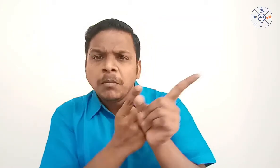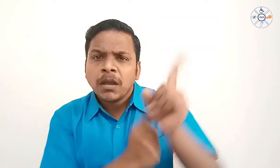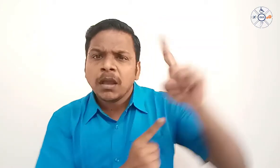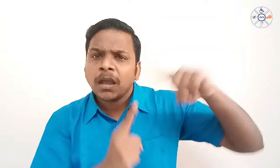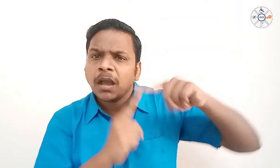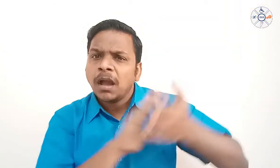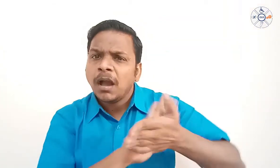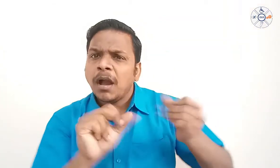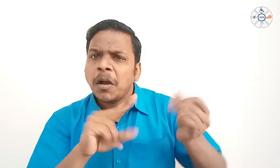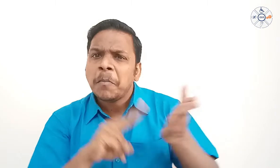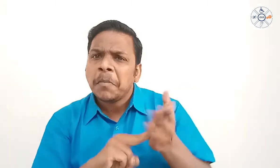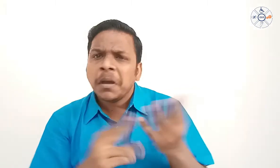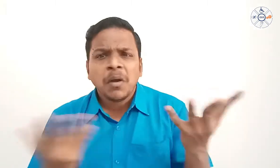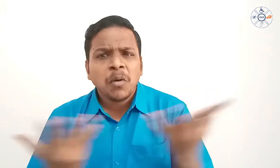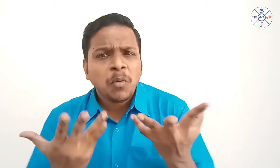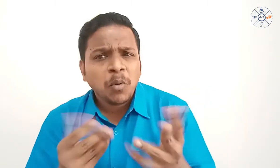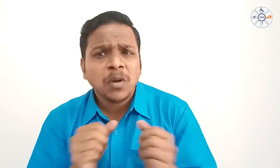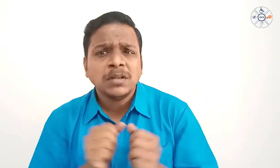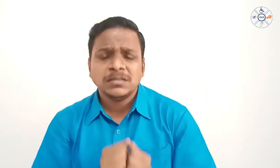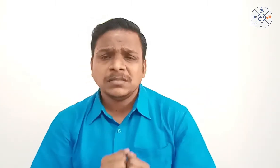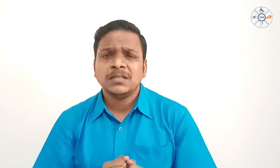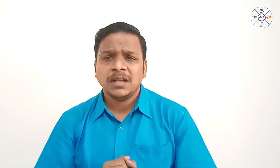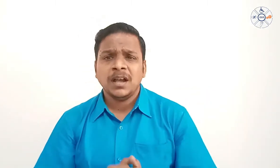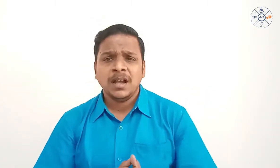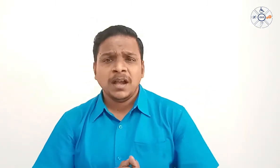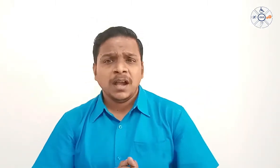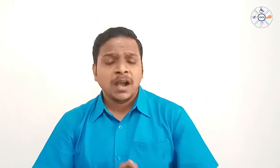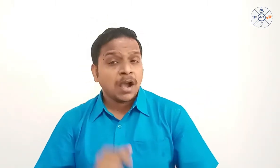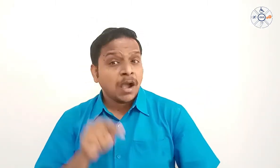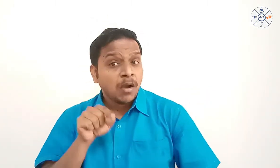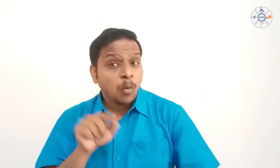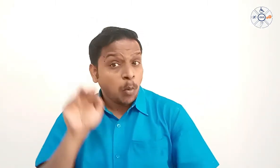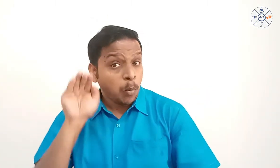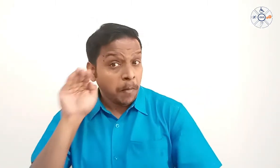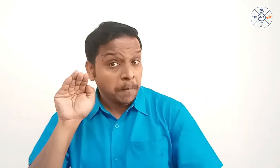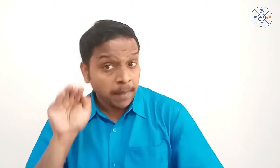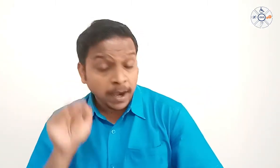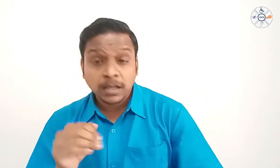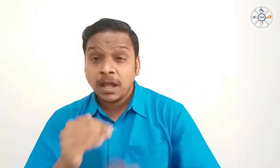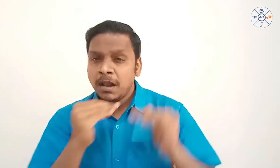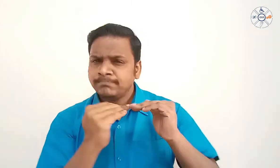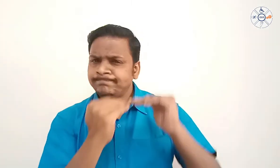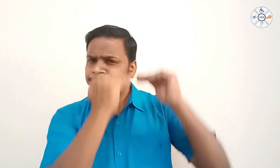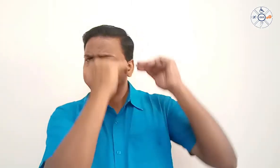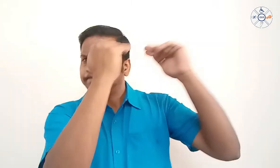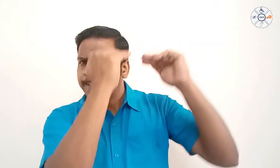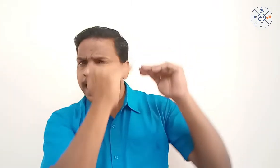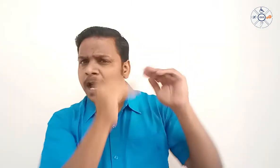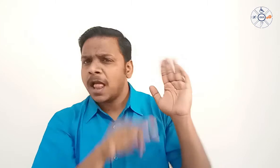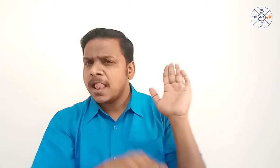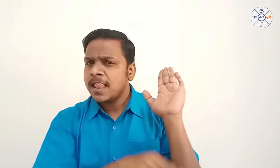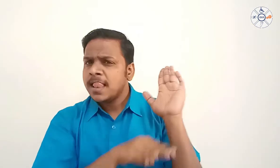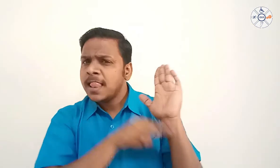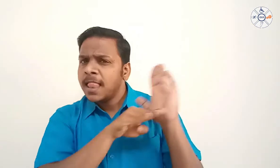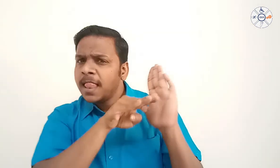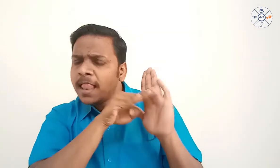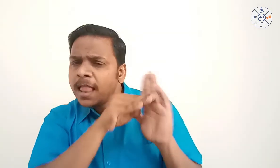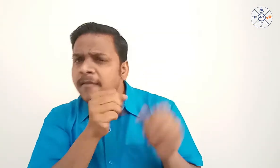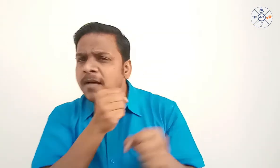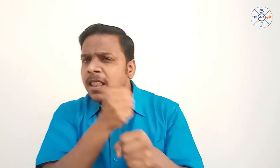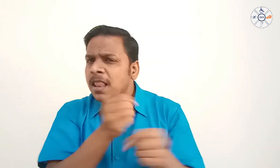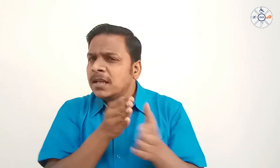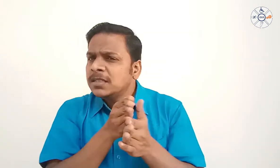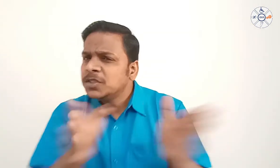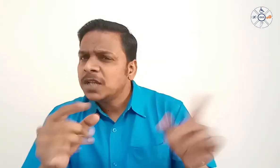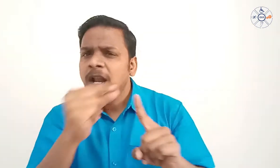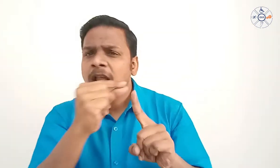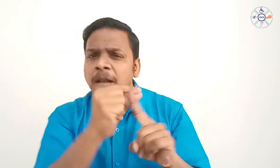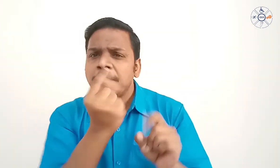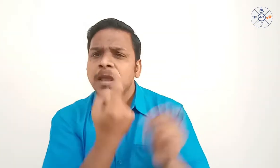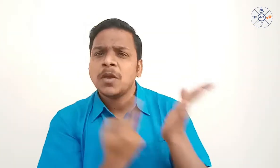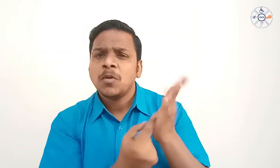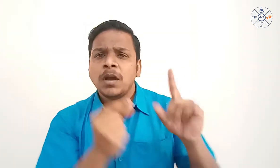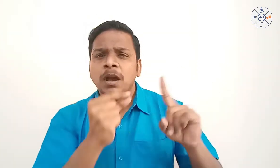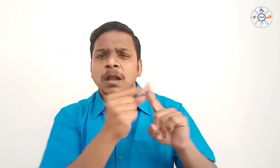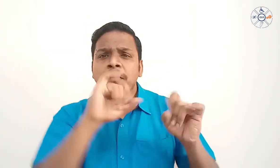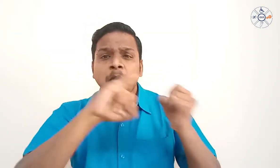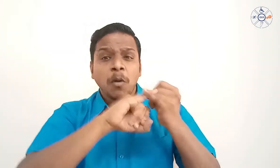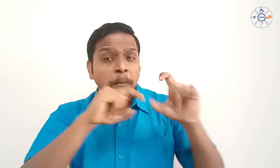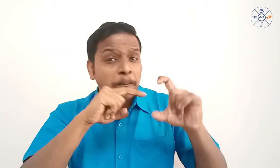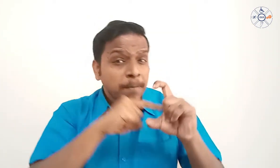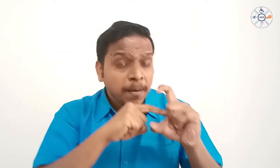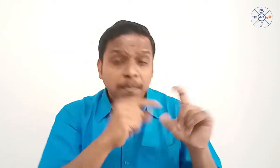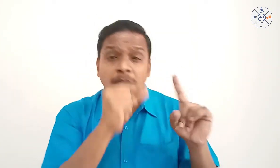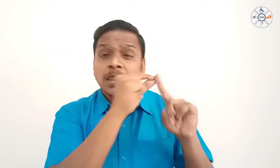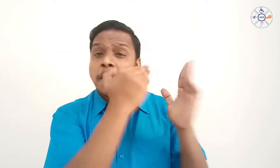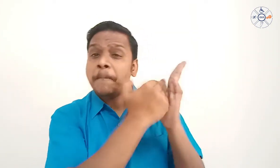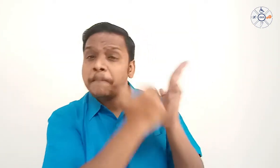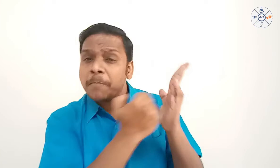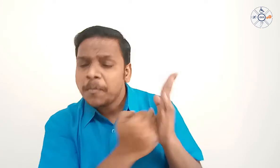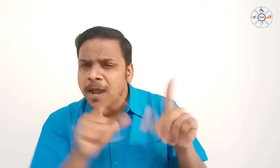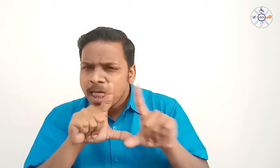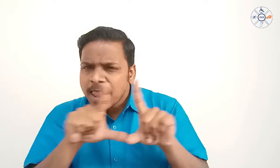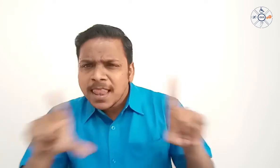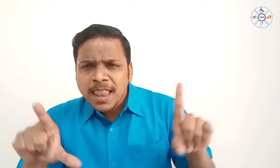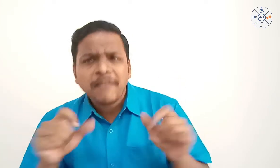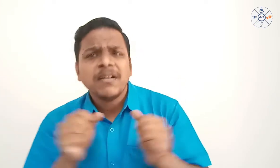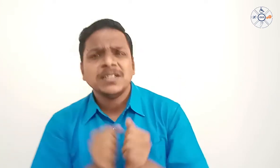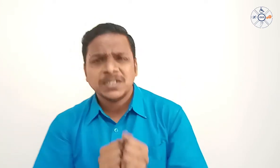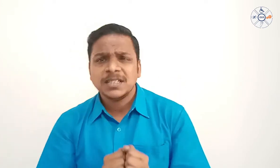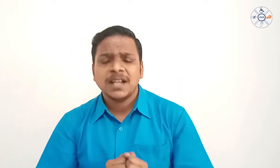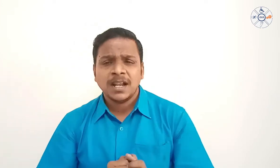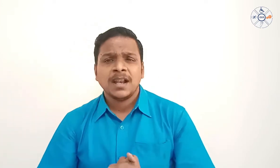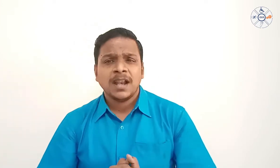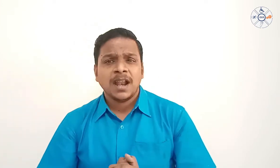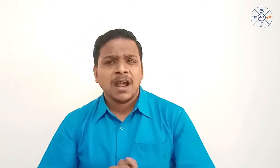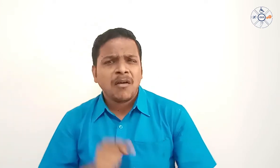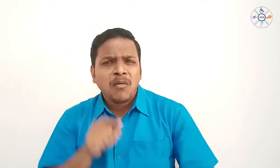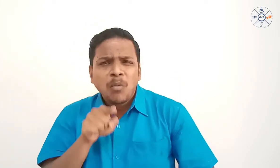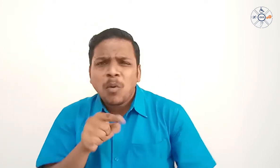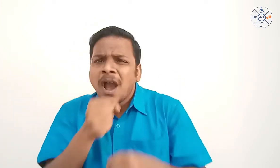What is Python ? Python is a high level general-purpose programming language.